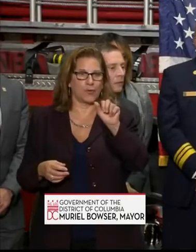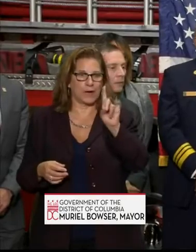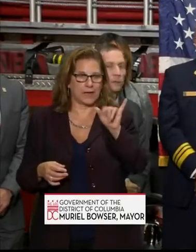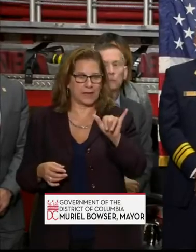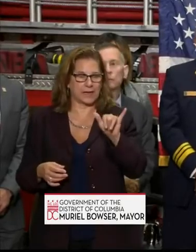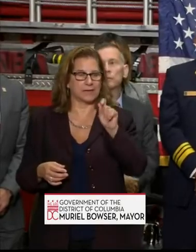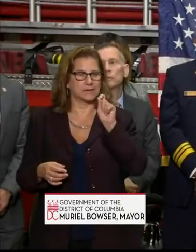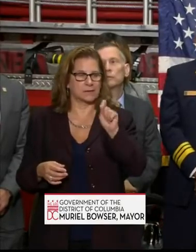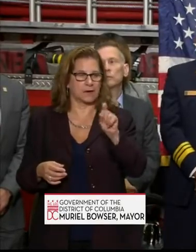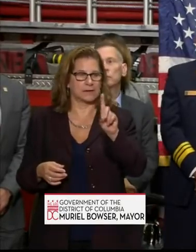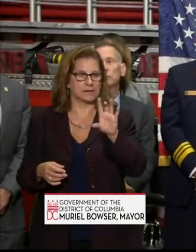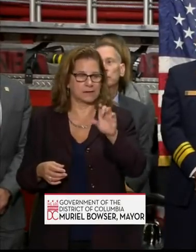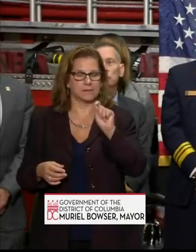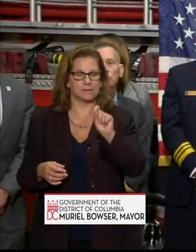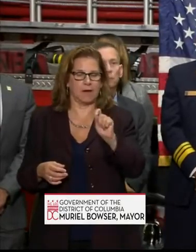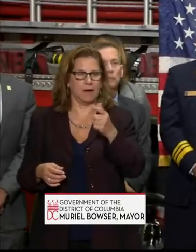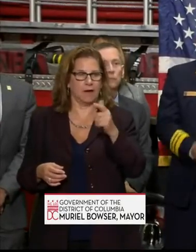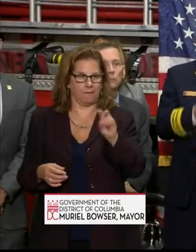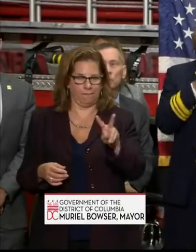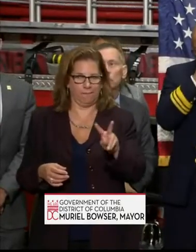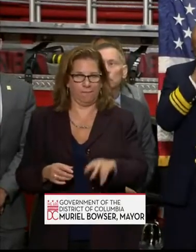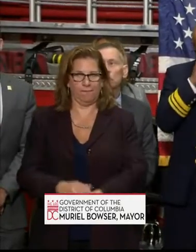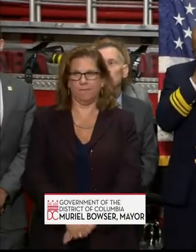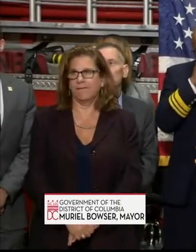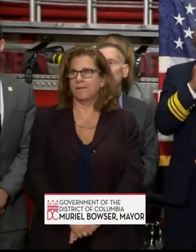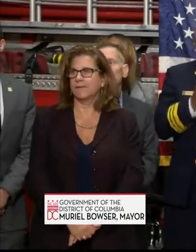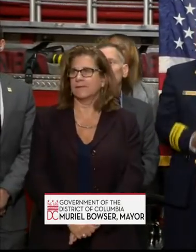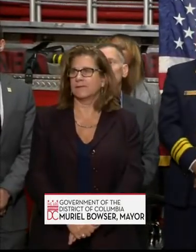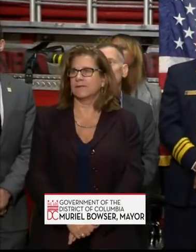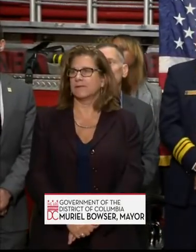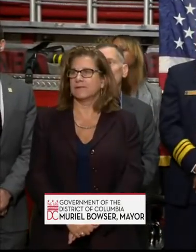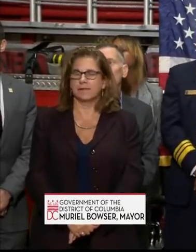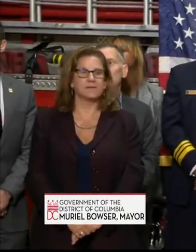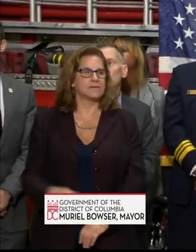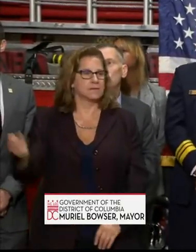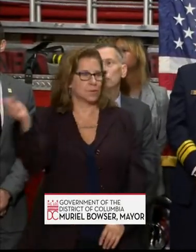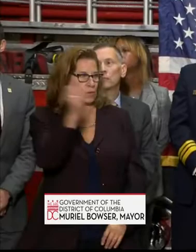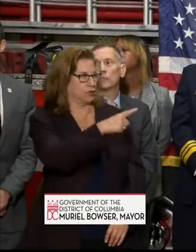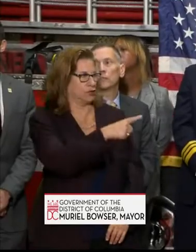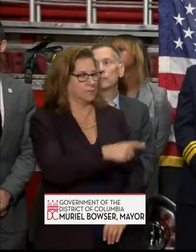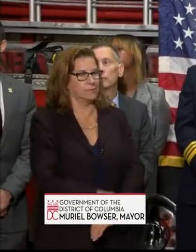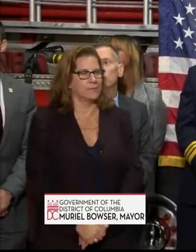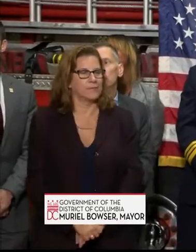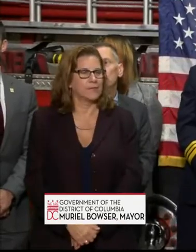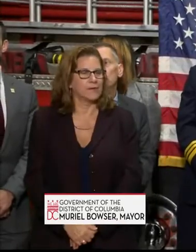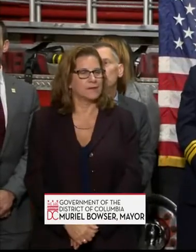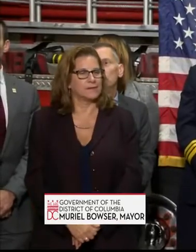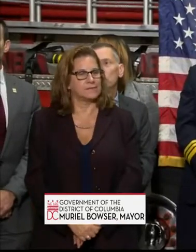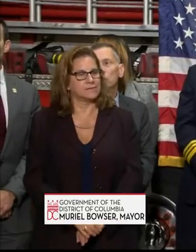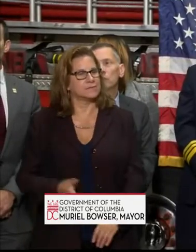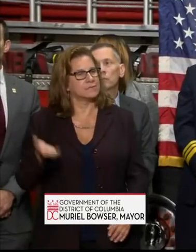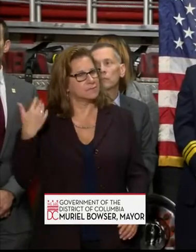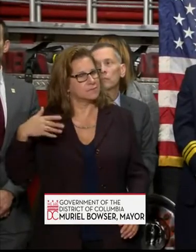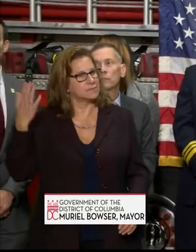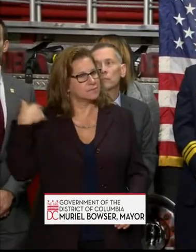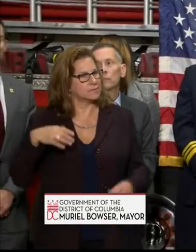YES, SAM? >> YES, MAYOR, I KNOW IN THE PAST YOU HAVE DISTRIBUTED SAND BAGS.